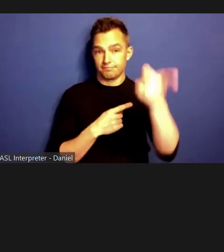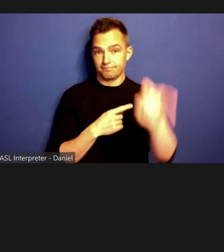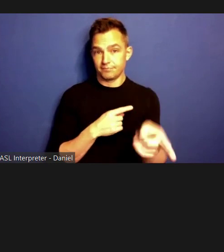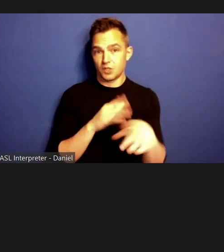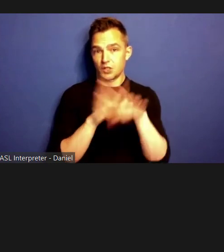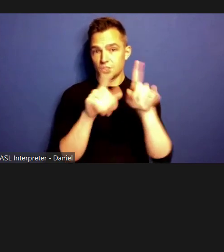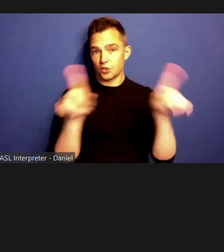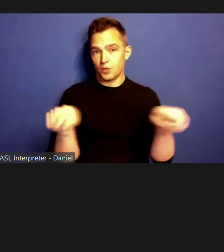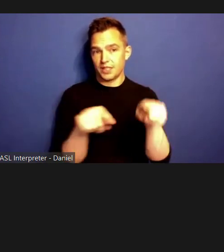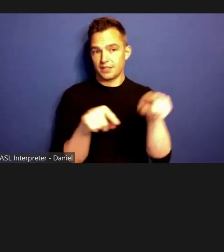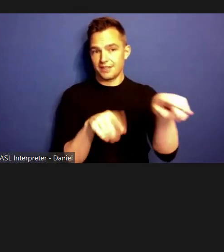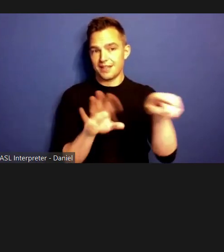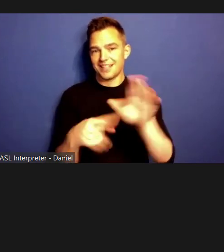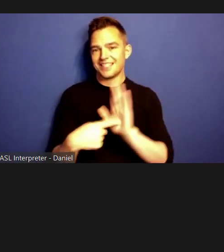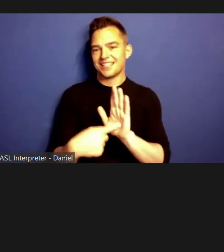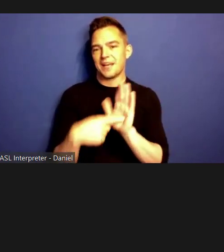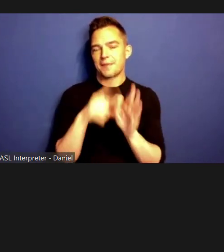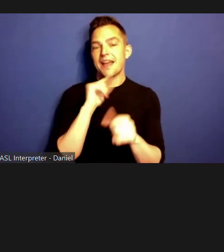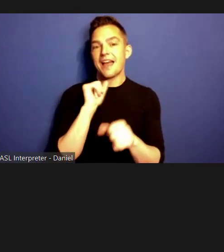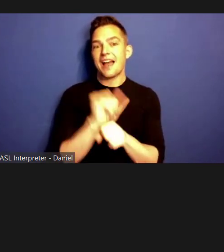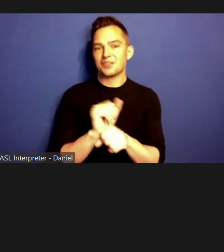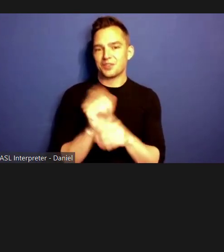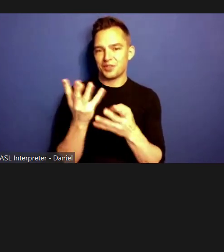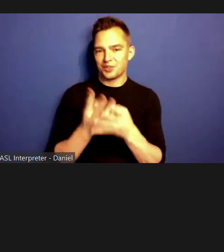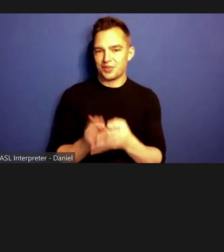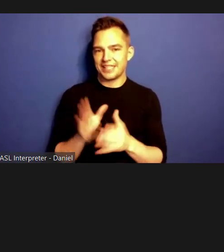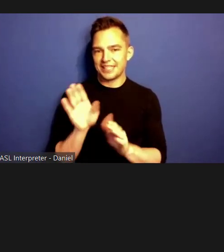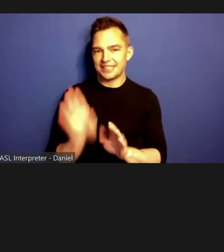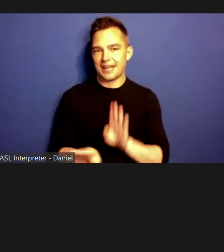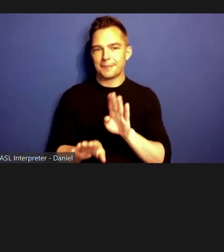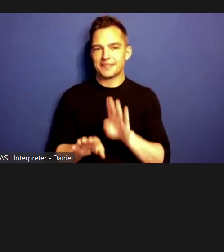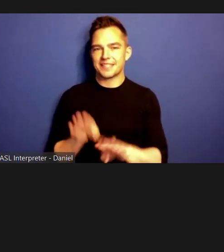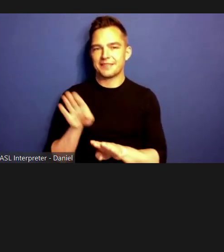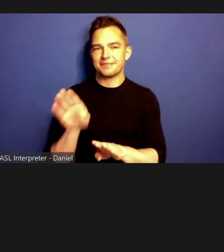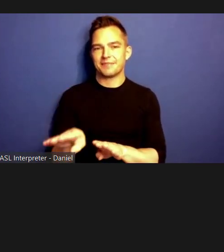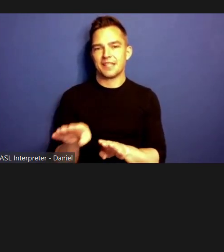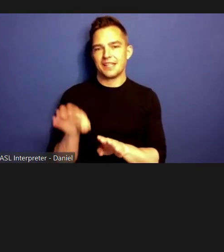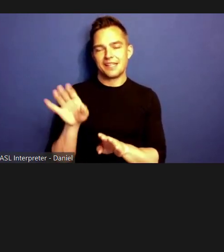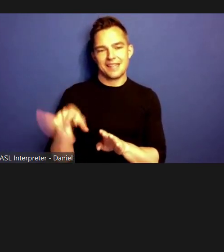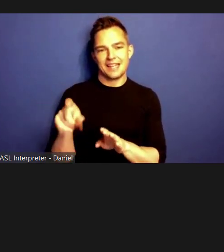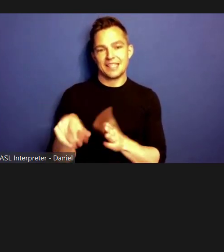screening steps that need to be documented for each ear as you screen.